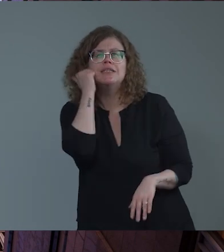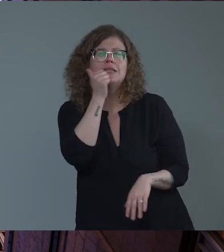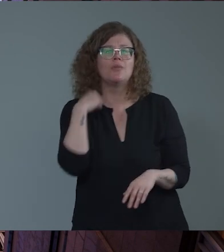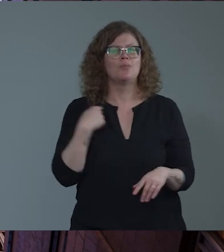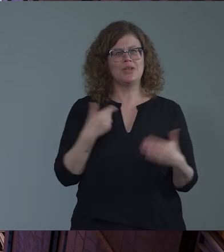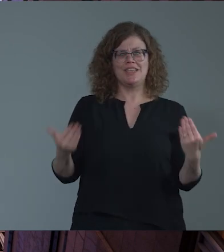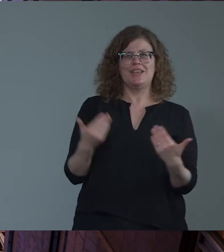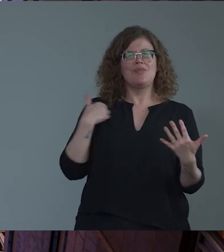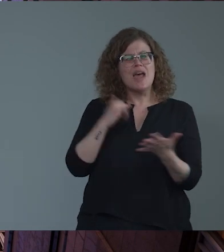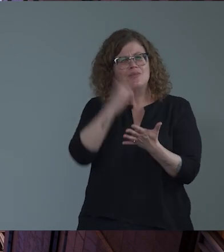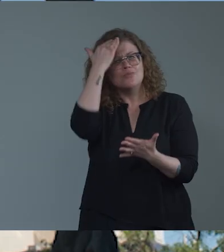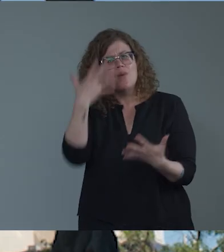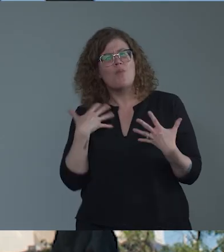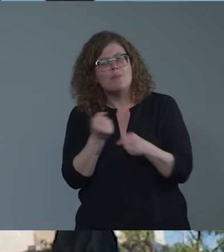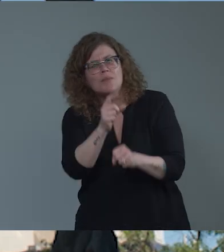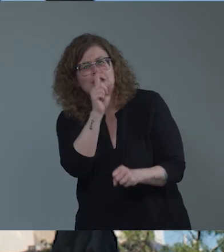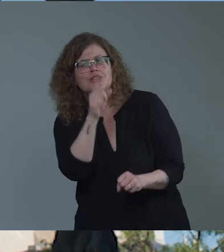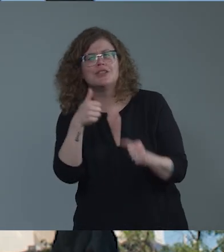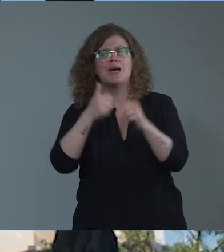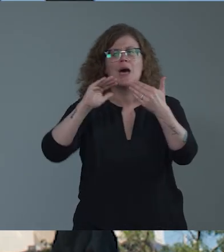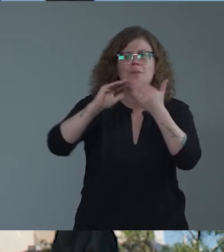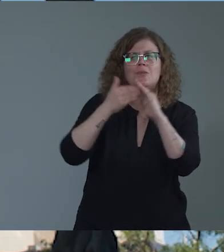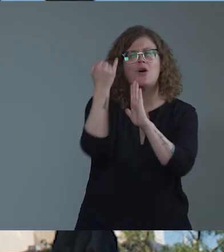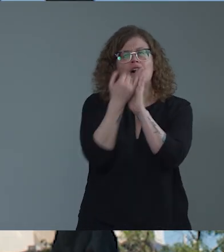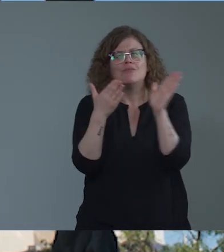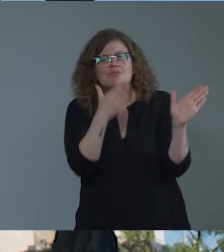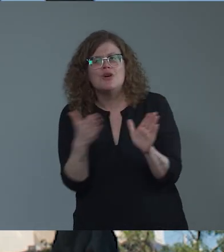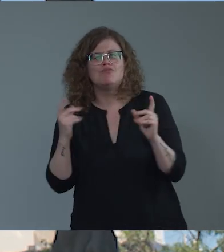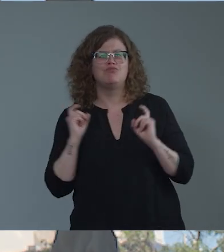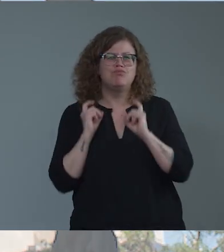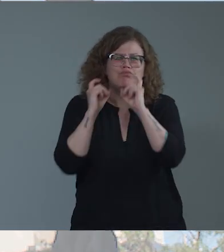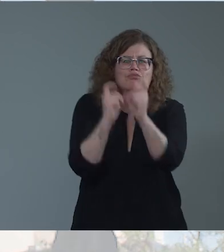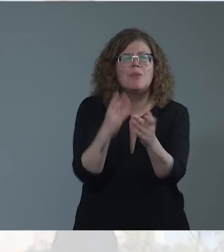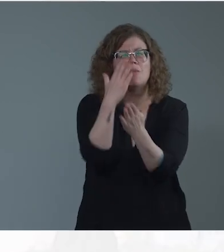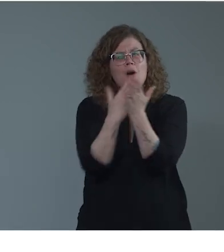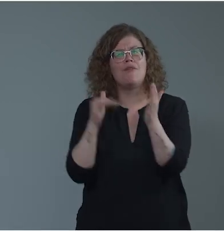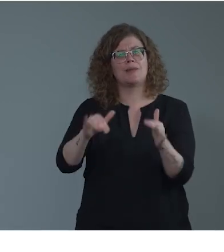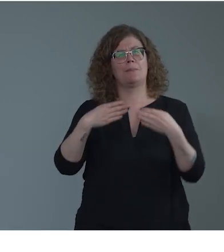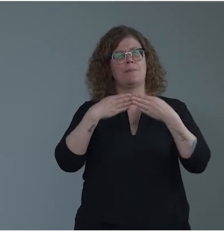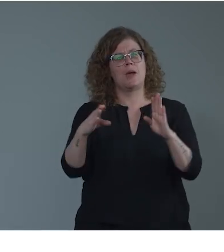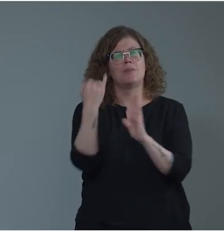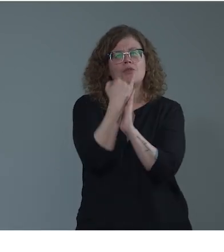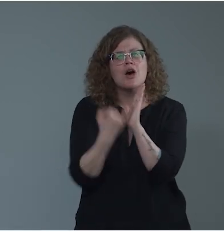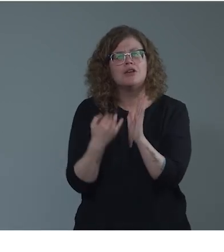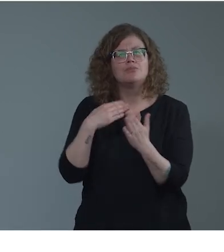However, public art has evolved and it includes so much more. At its core, public art is working with an artist